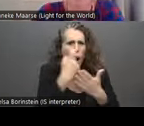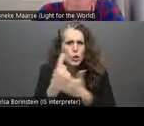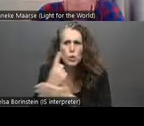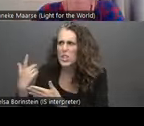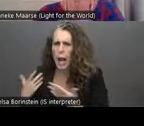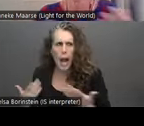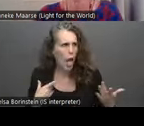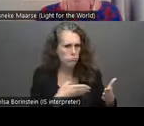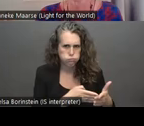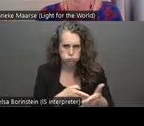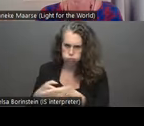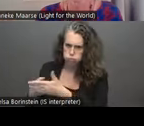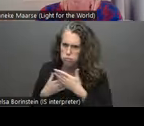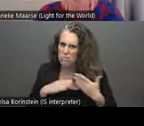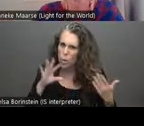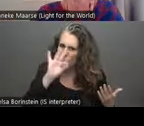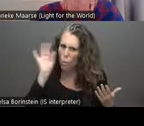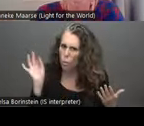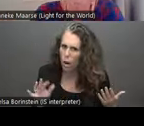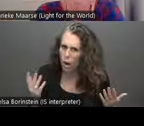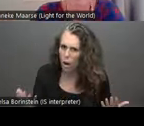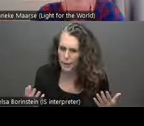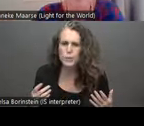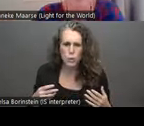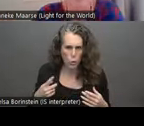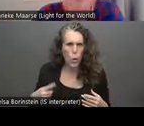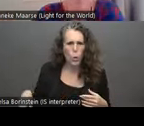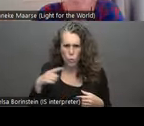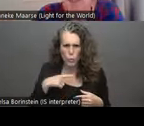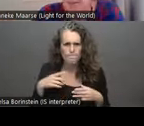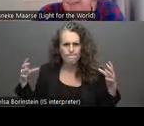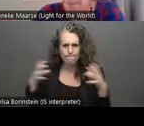15:30:04 So the group went on a learning expedition and what they actually found out is that the